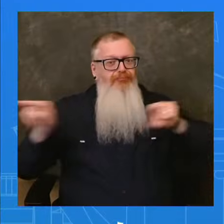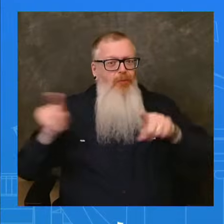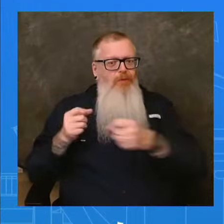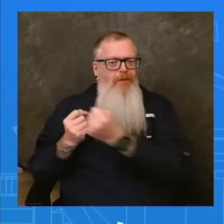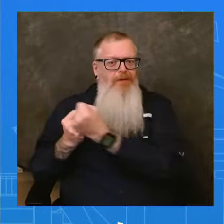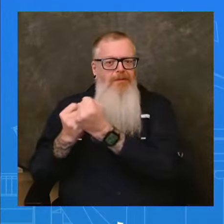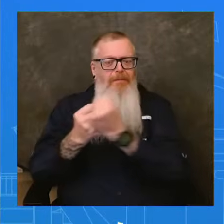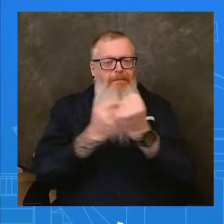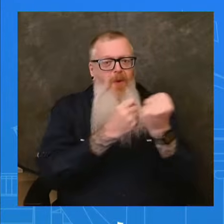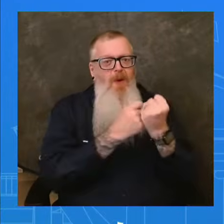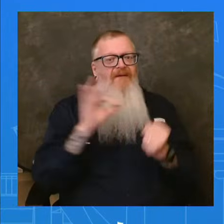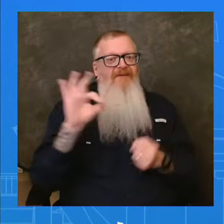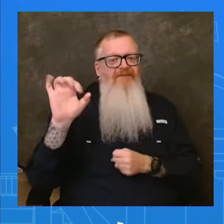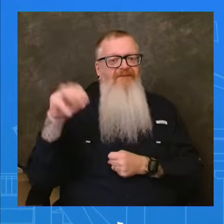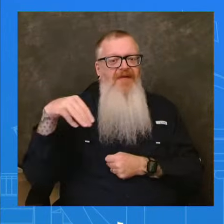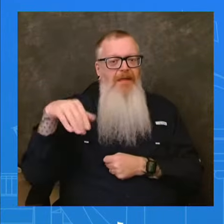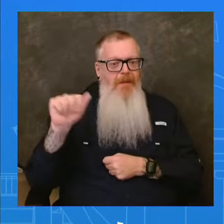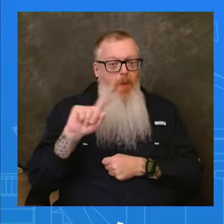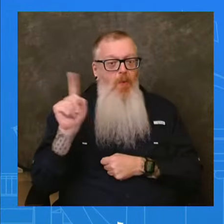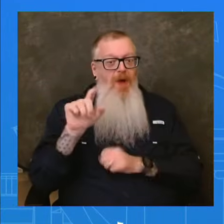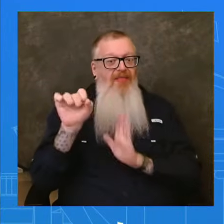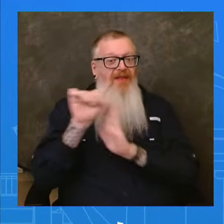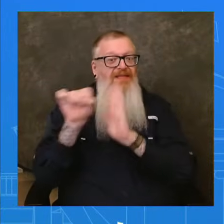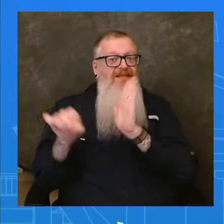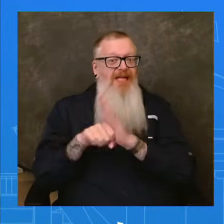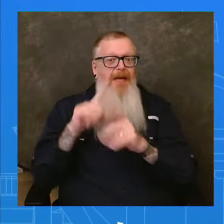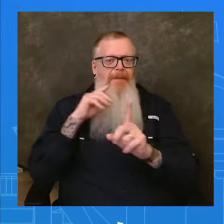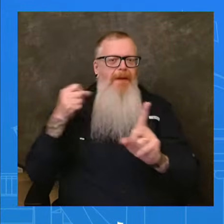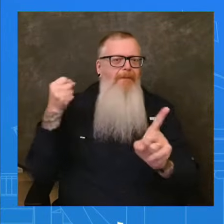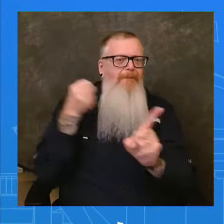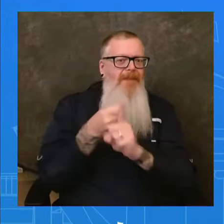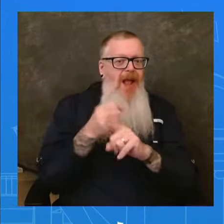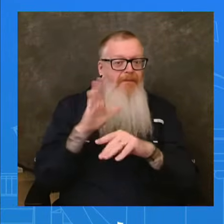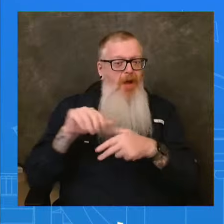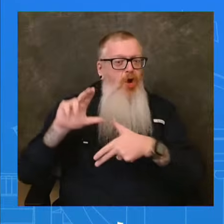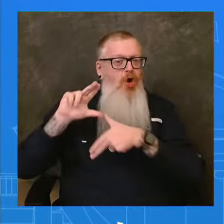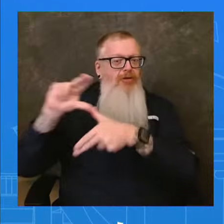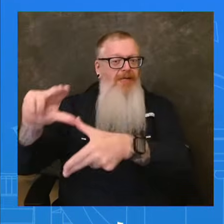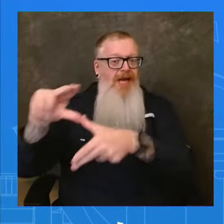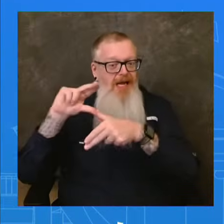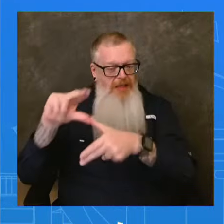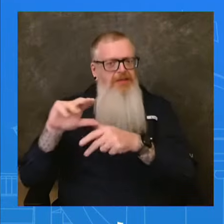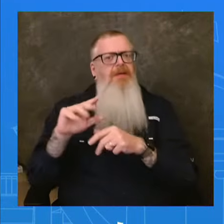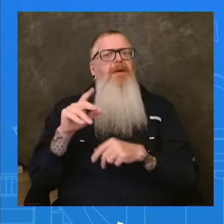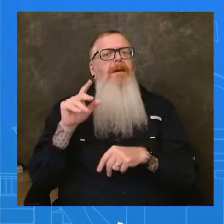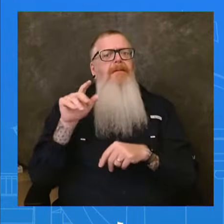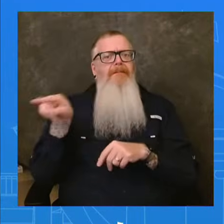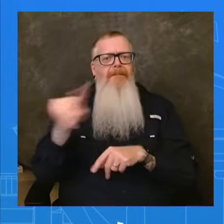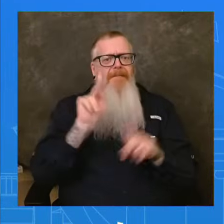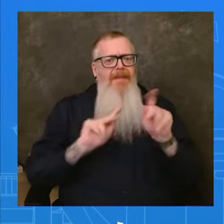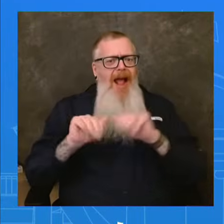helping survivors apply for assistance. These personnel across the Southeast, including Florida,